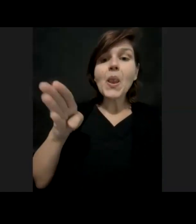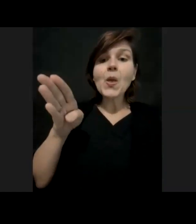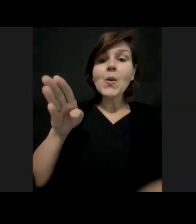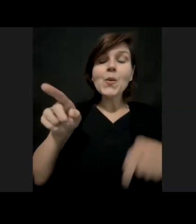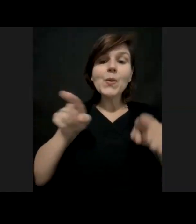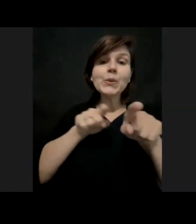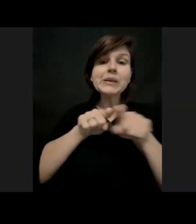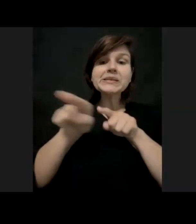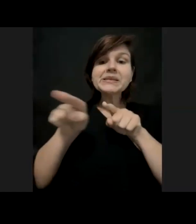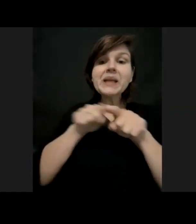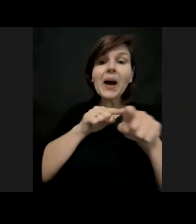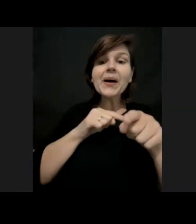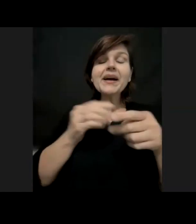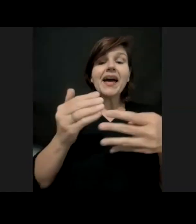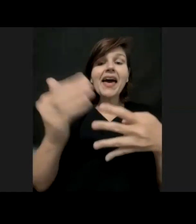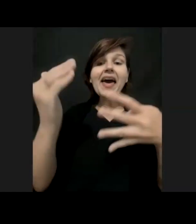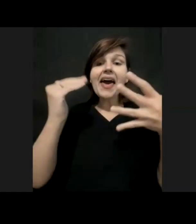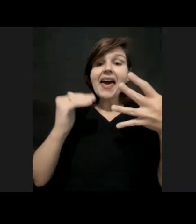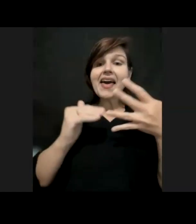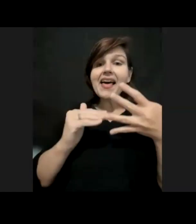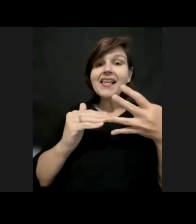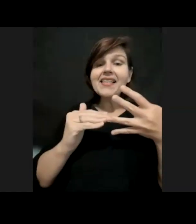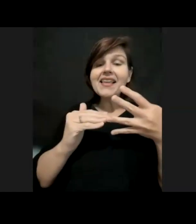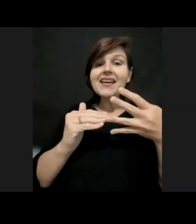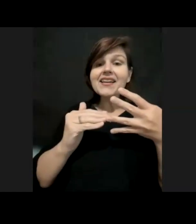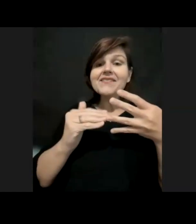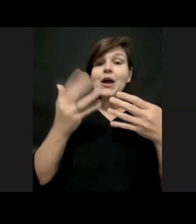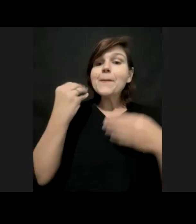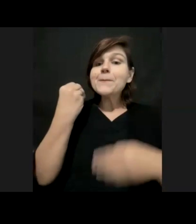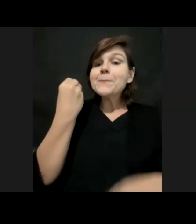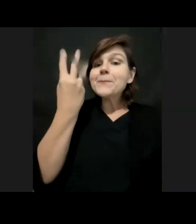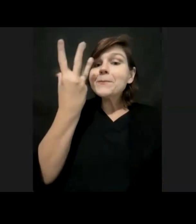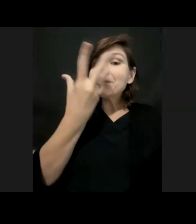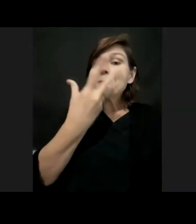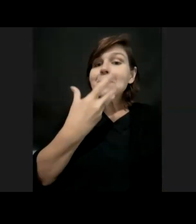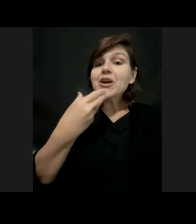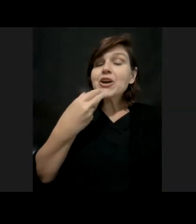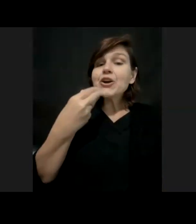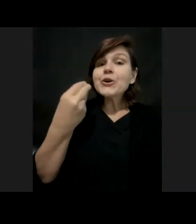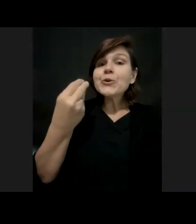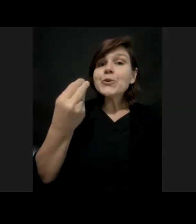He passed her a beautiful green sock.